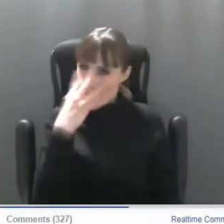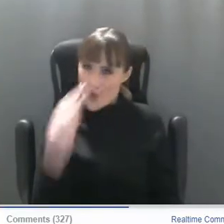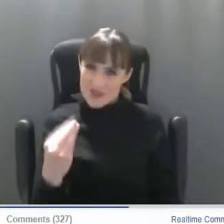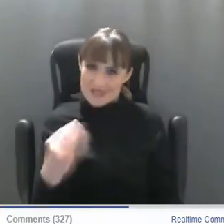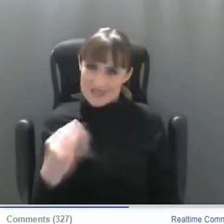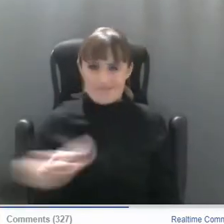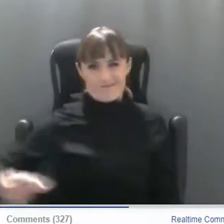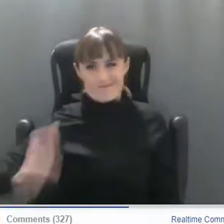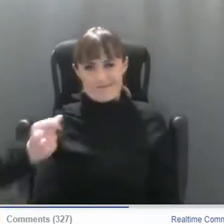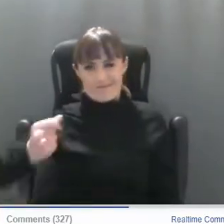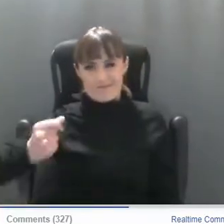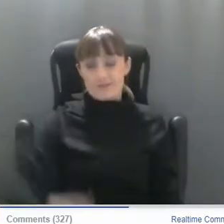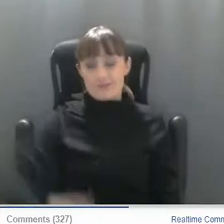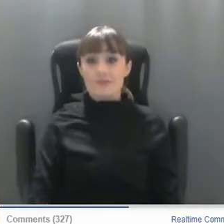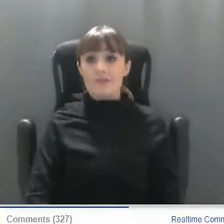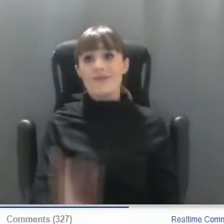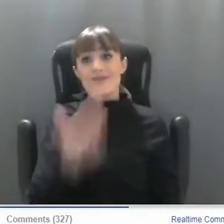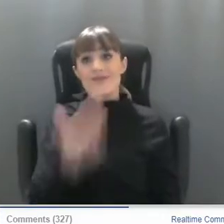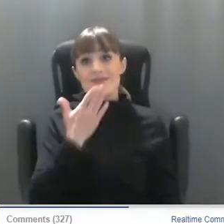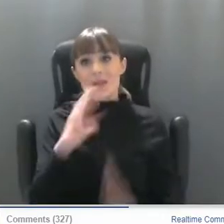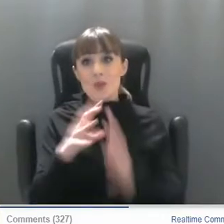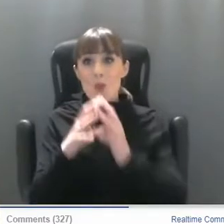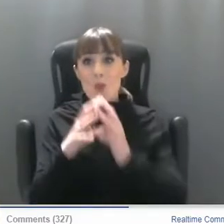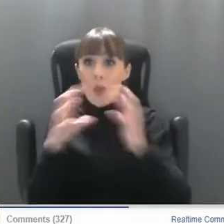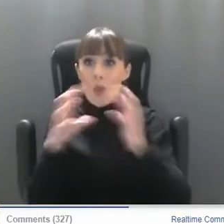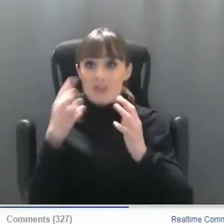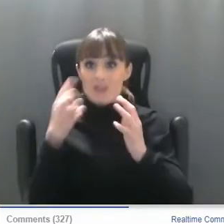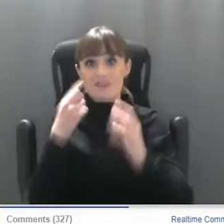for walking through the zoo with me. That's what's going on up here at the